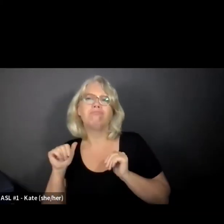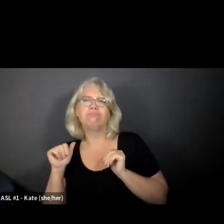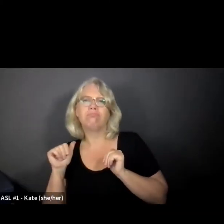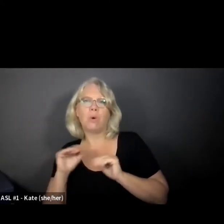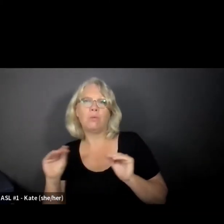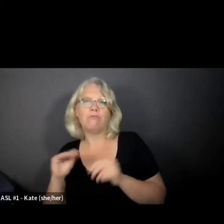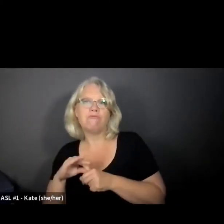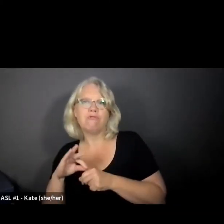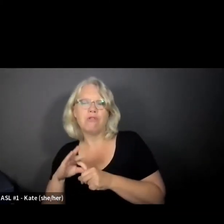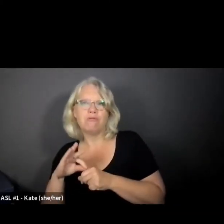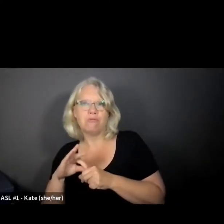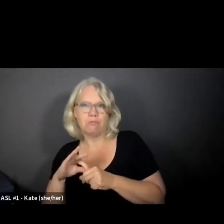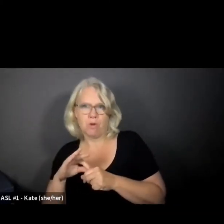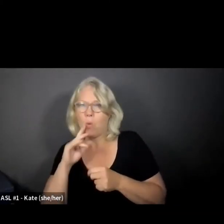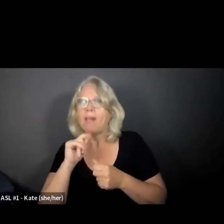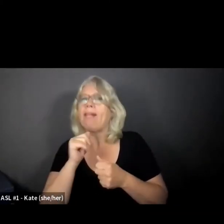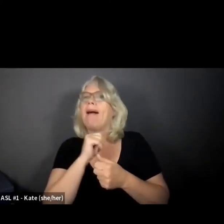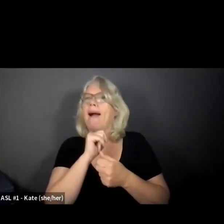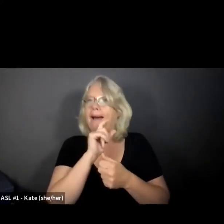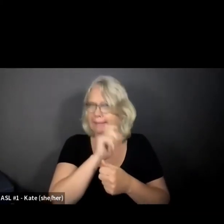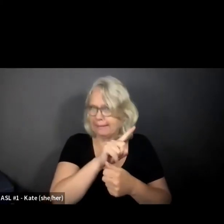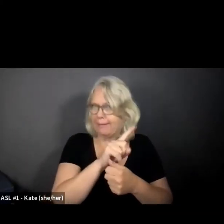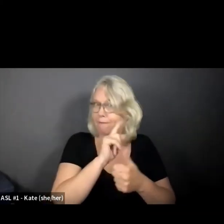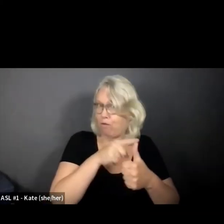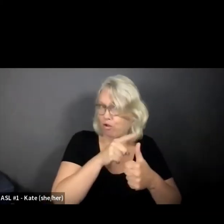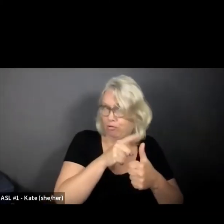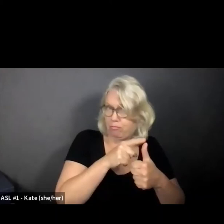THOSE ON ZOOM WILL USE THE RAISED HAND ICON TO VOTE.